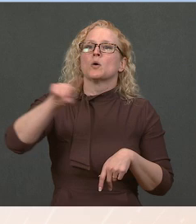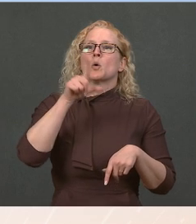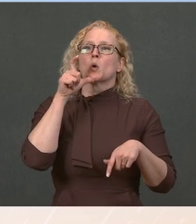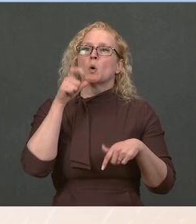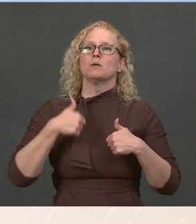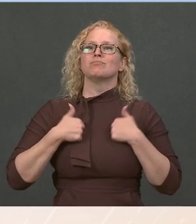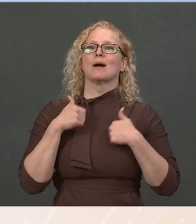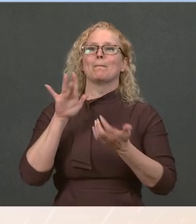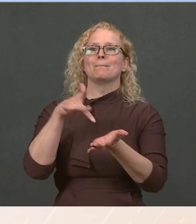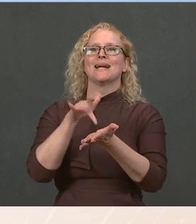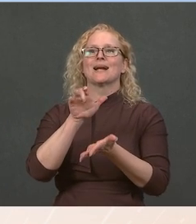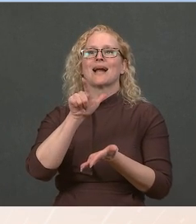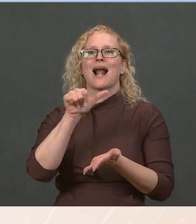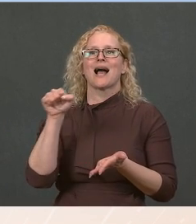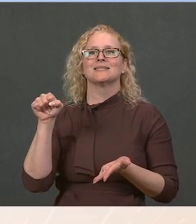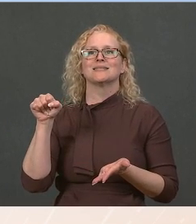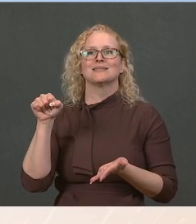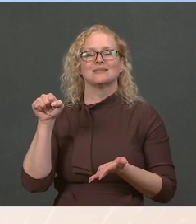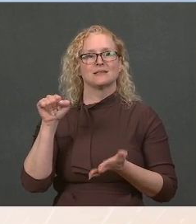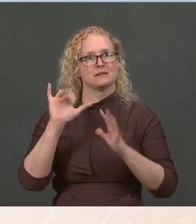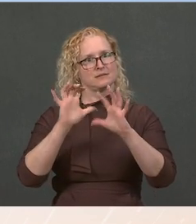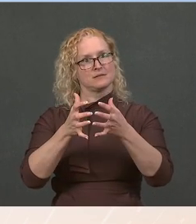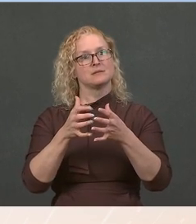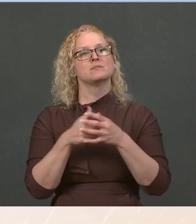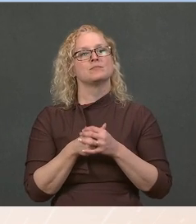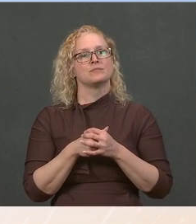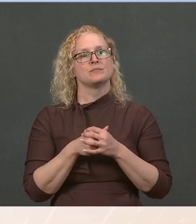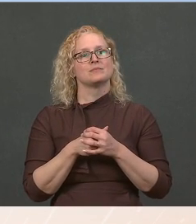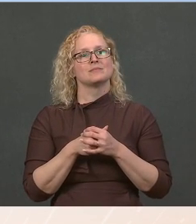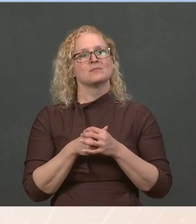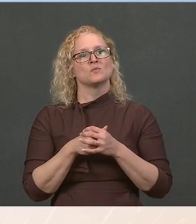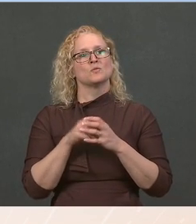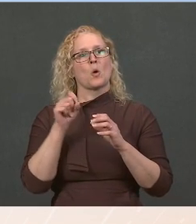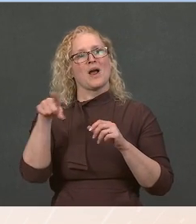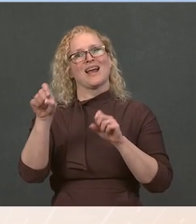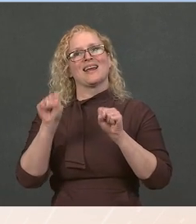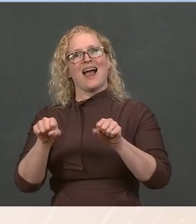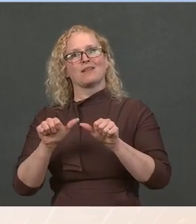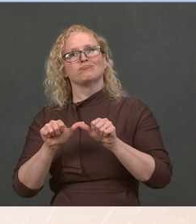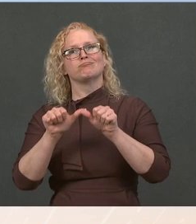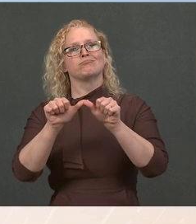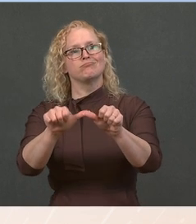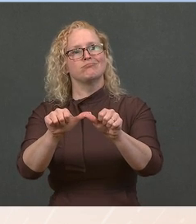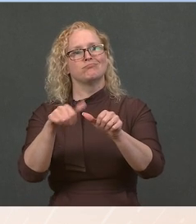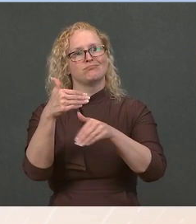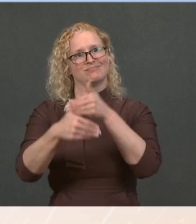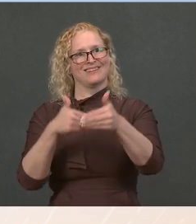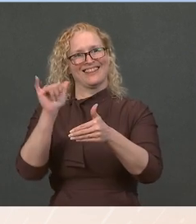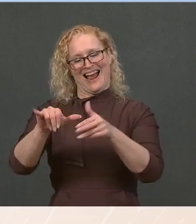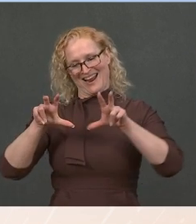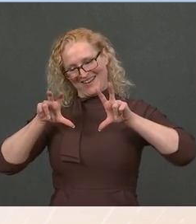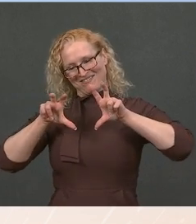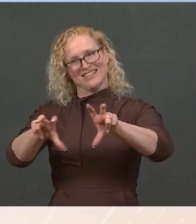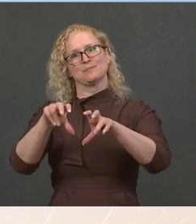So, what we're trying to do is continue that investment with his economic policy -- the Build Back Better Act and the infrastructure bill,